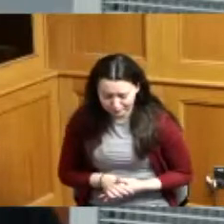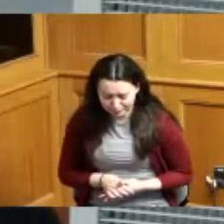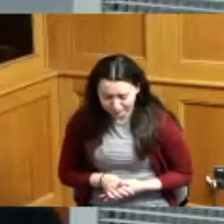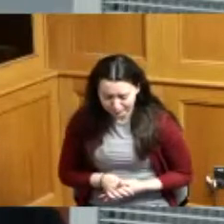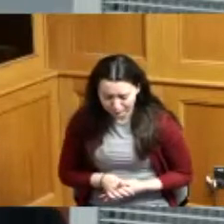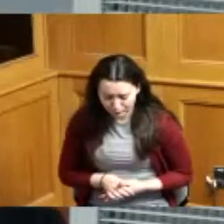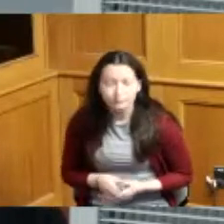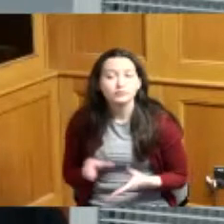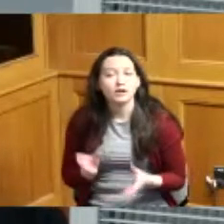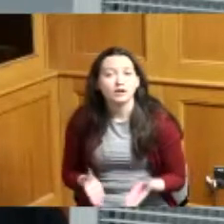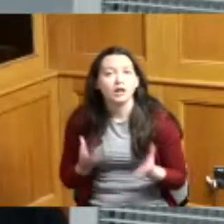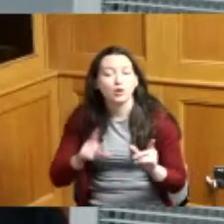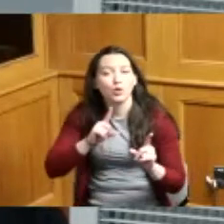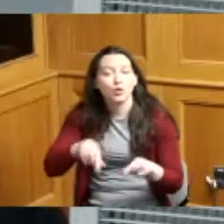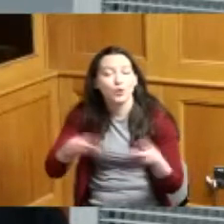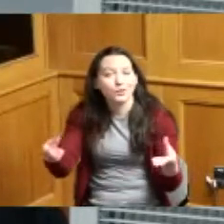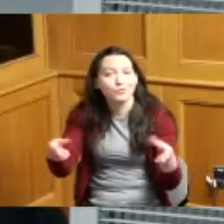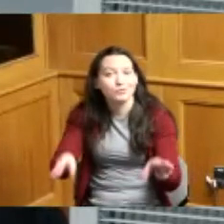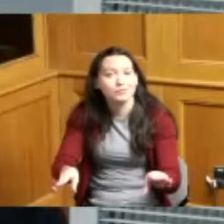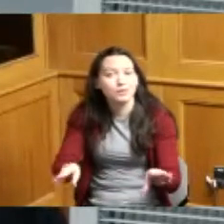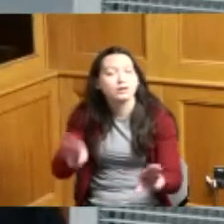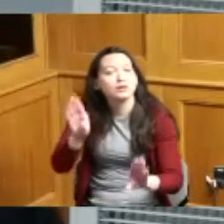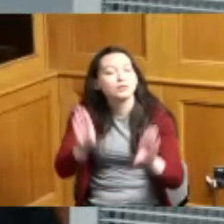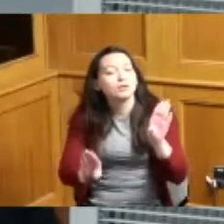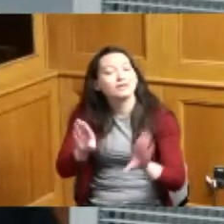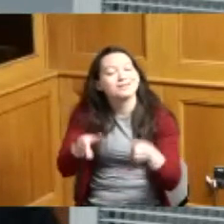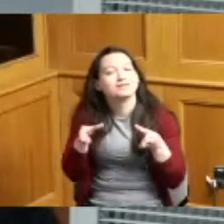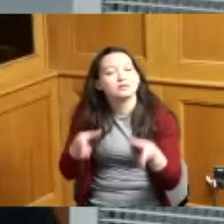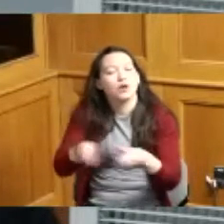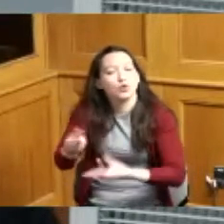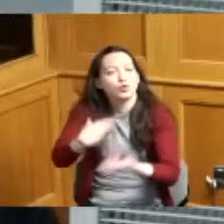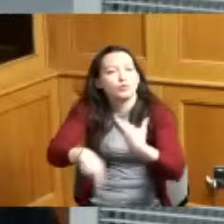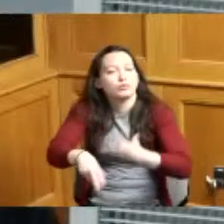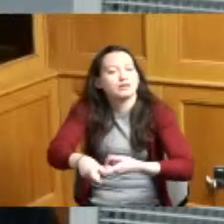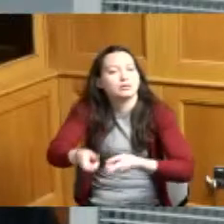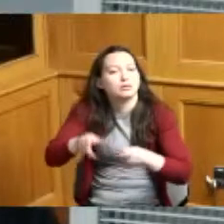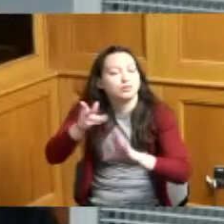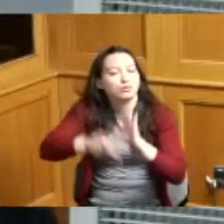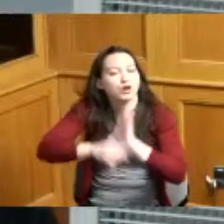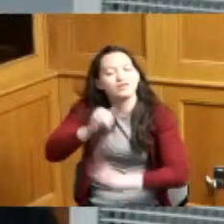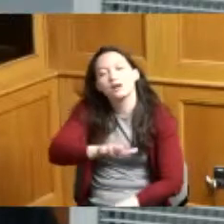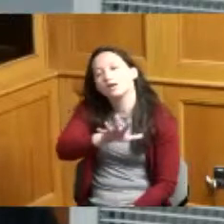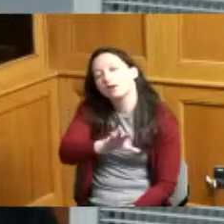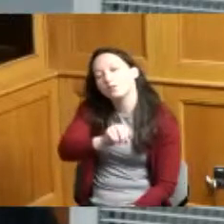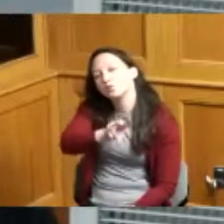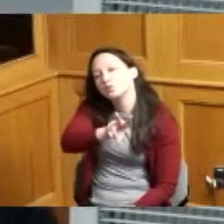allowing us to go to bid on the sidewalk replacement project project 502 201 this is